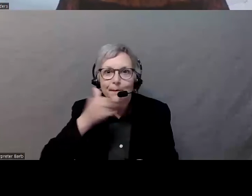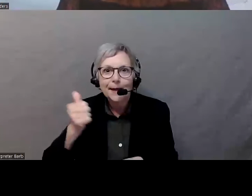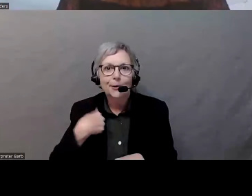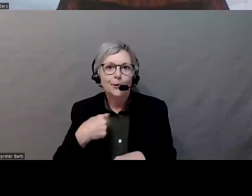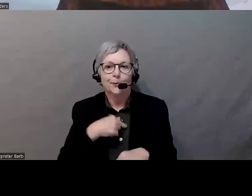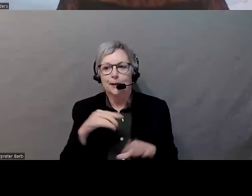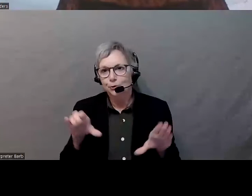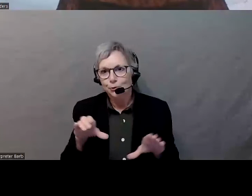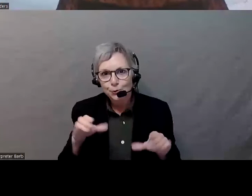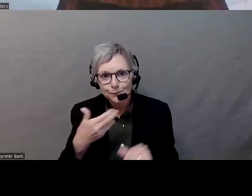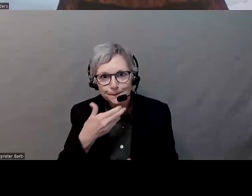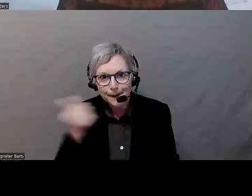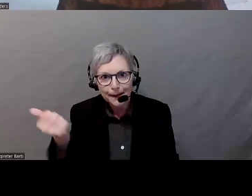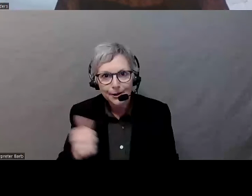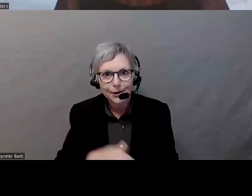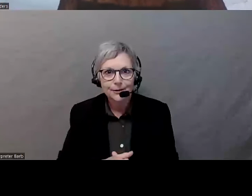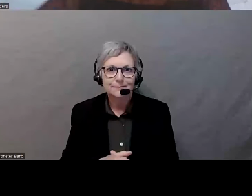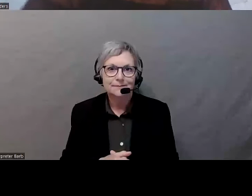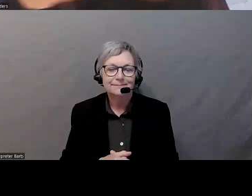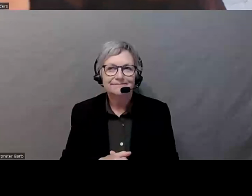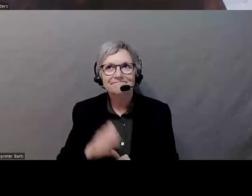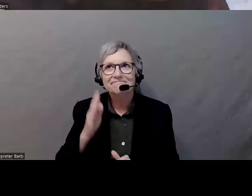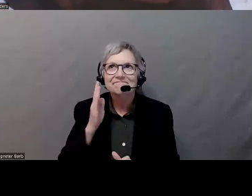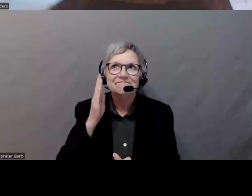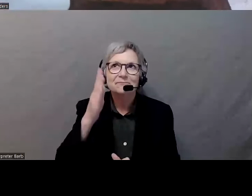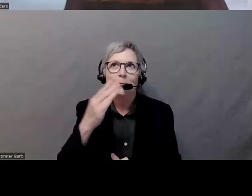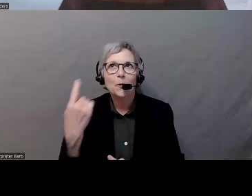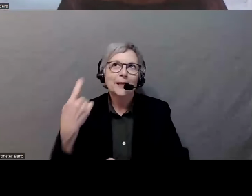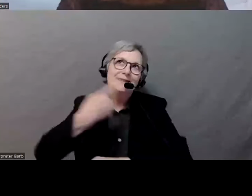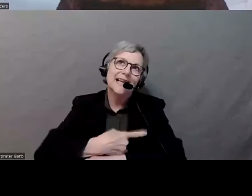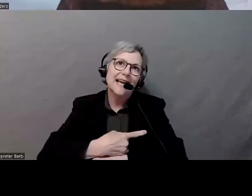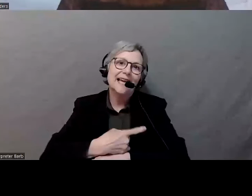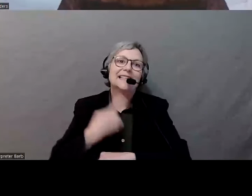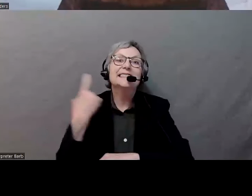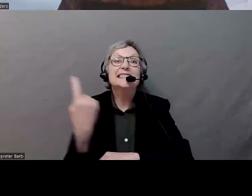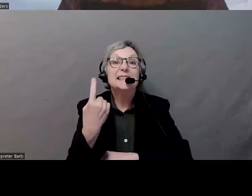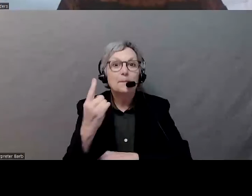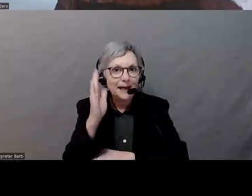HOPE THAT ONE DAY SOMEONE WILL BE DOING A SHOW LIKE THIS AND